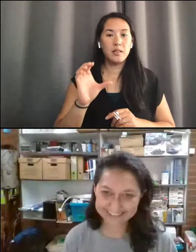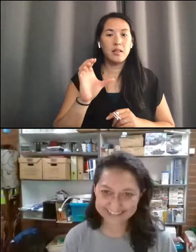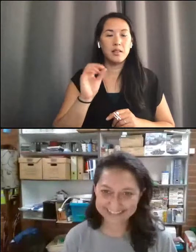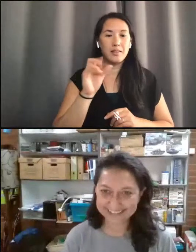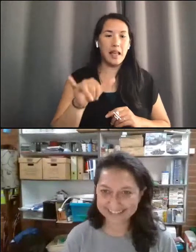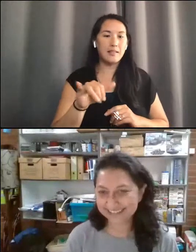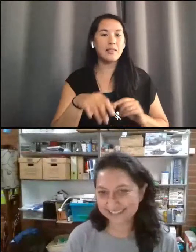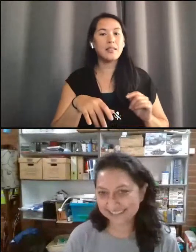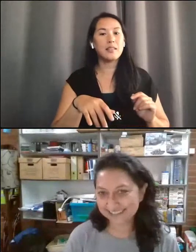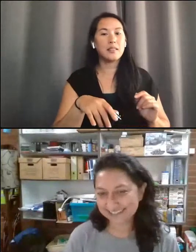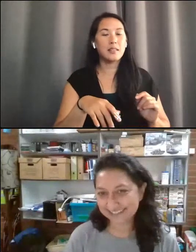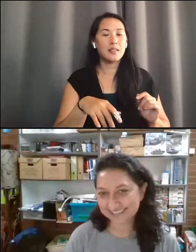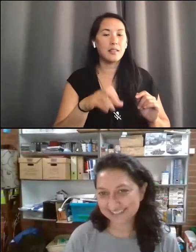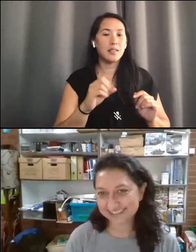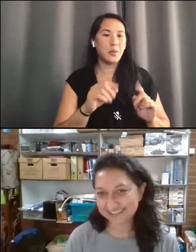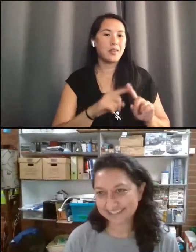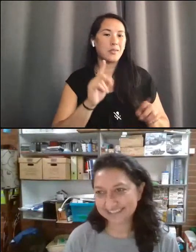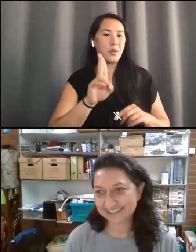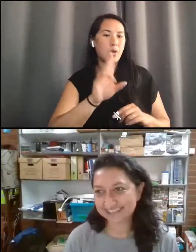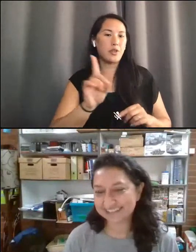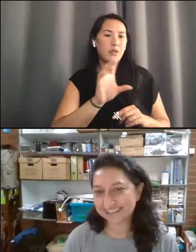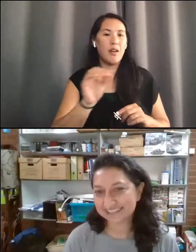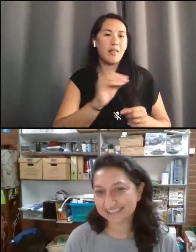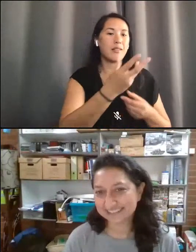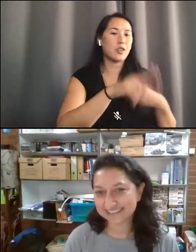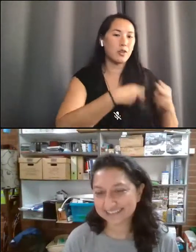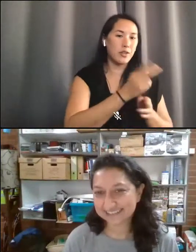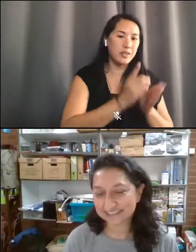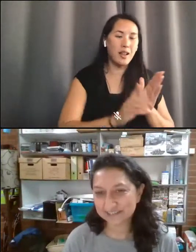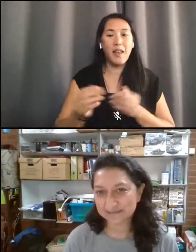differences between universal and inclusive design and their definitions are that